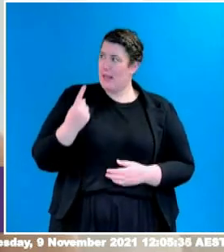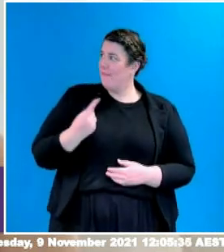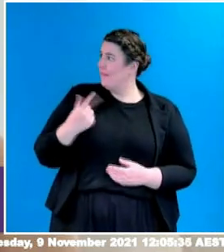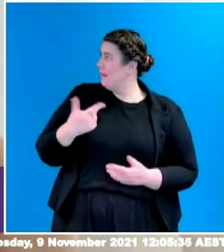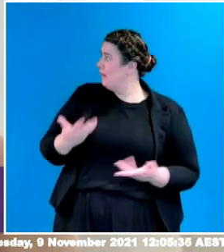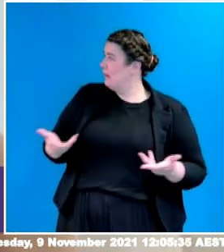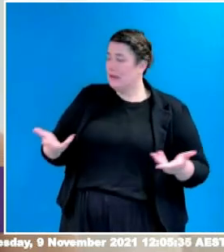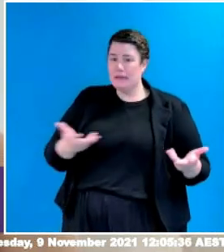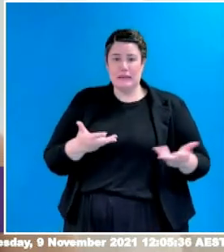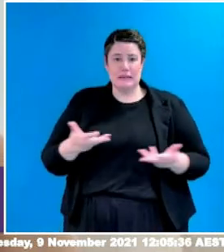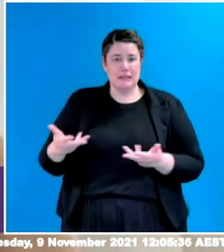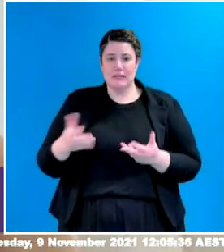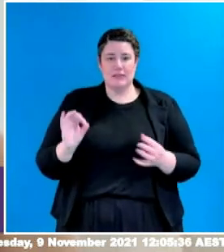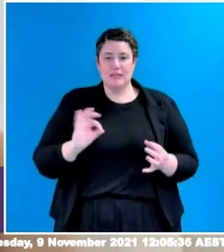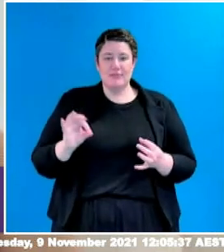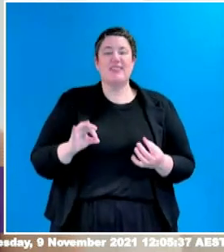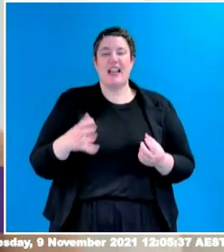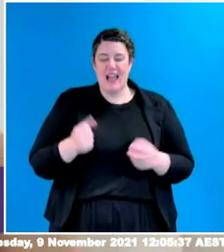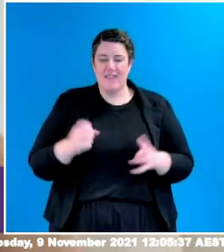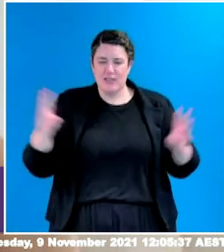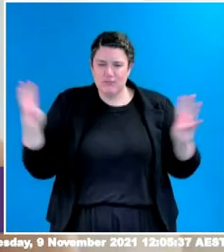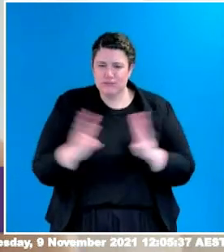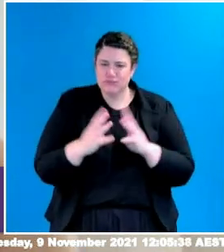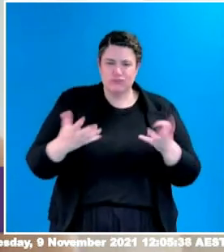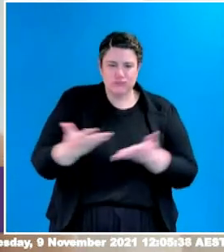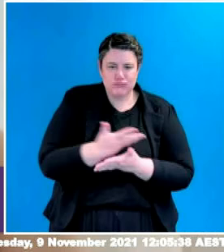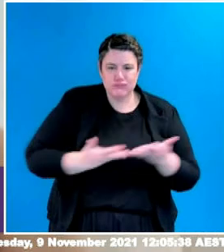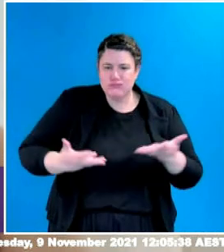particularly for those working in mainstream organisations who are often